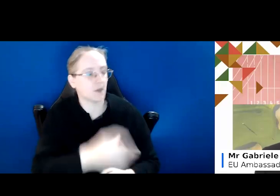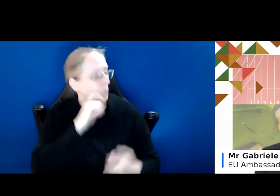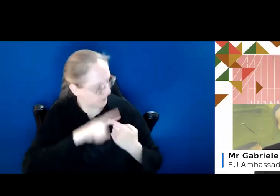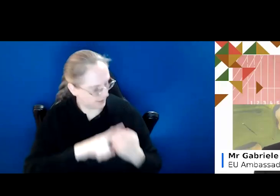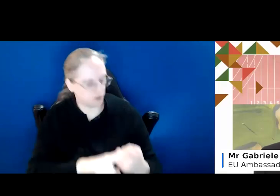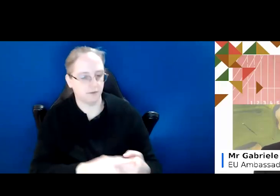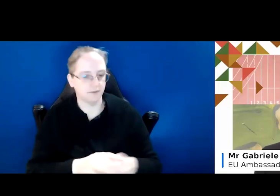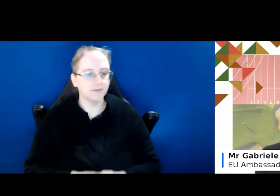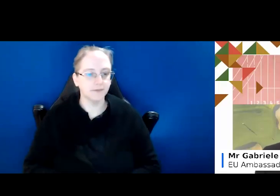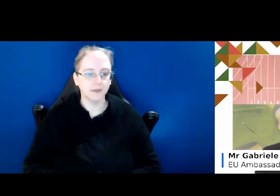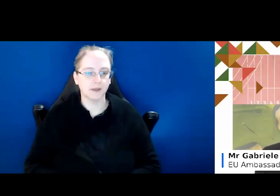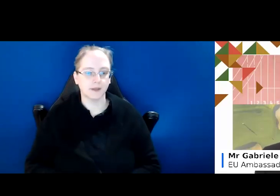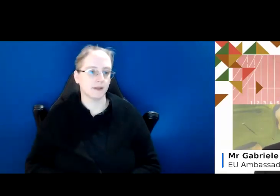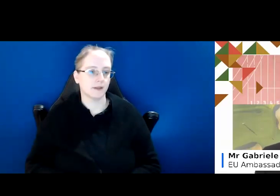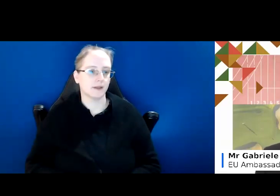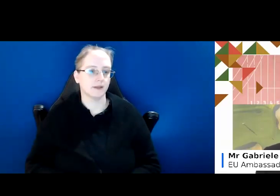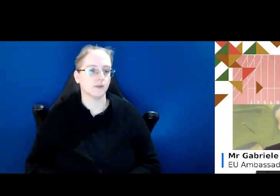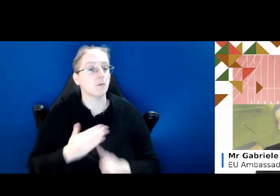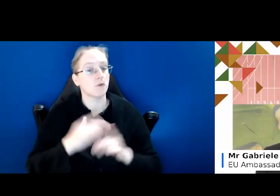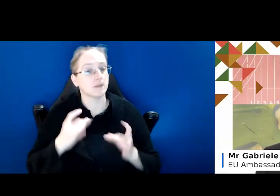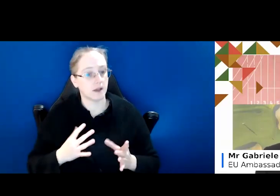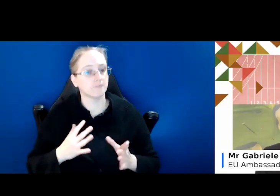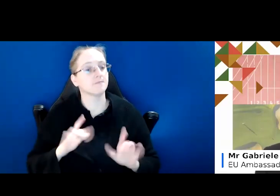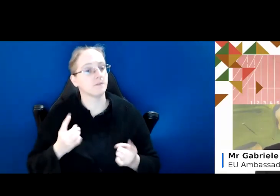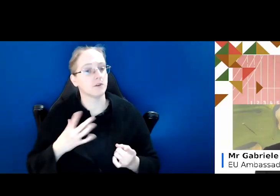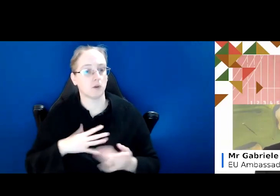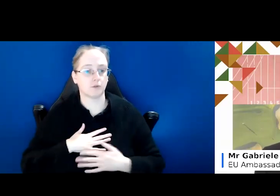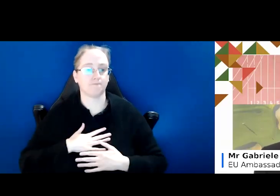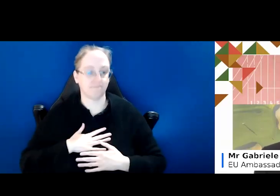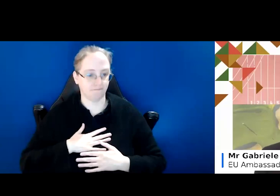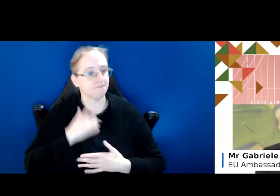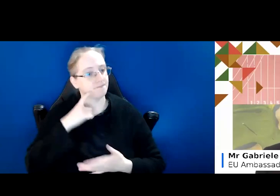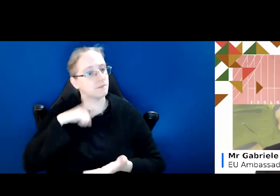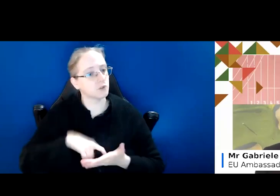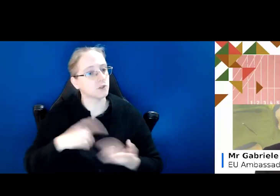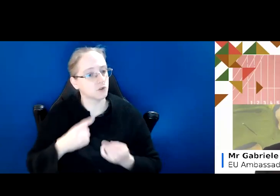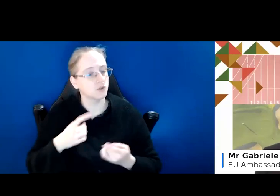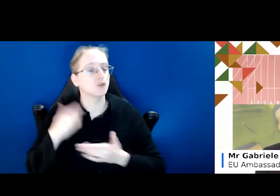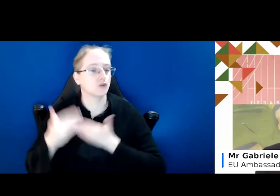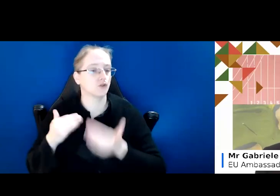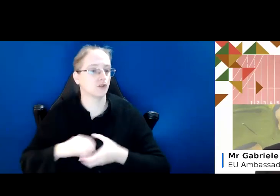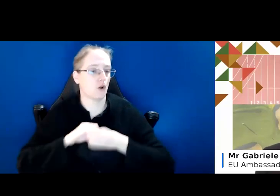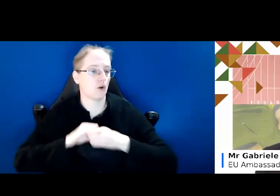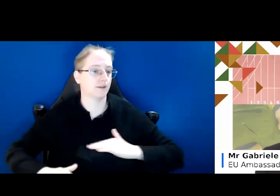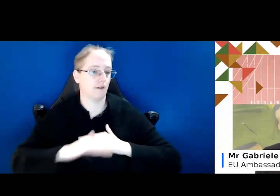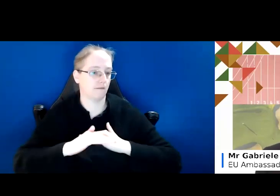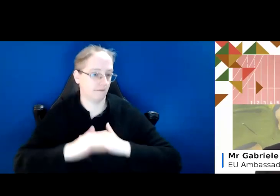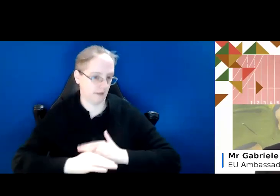So before I begin, I would like to take a moment to acknowledge the traditional custodians of the land on which we all live